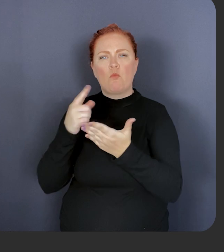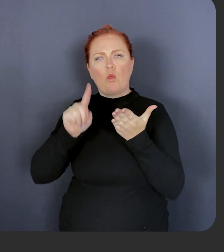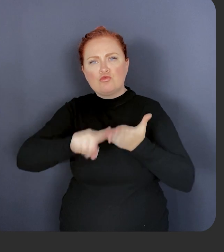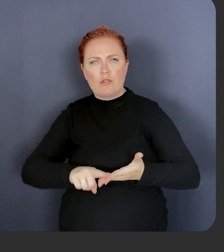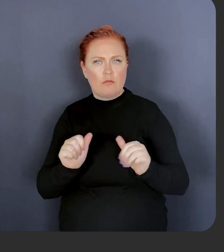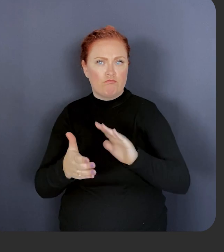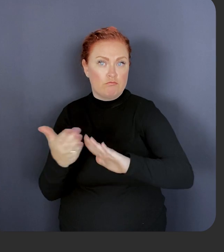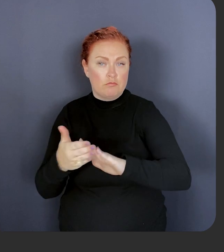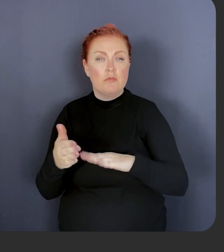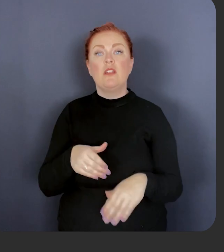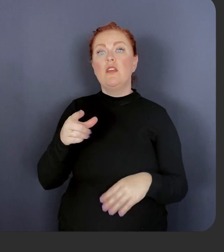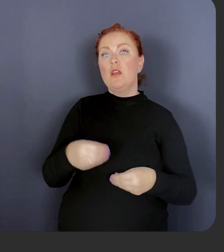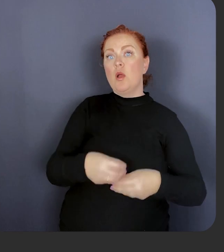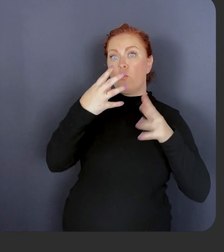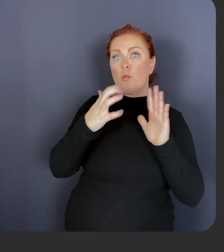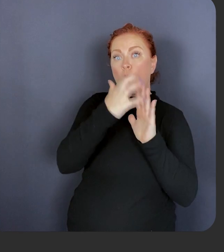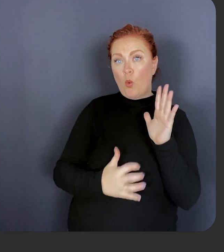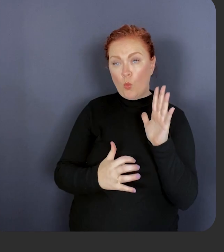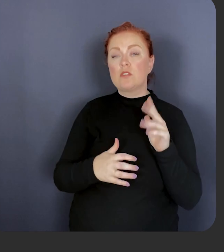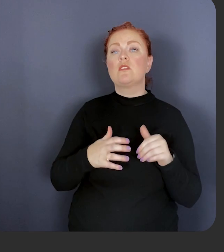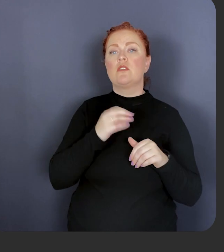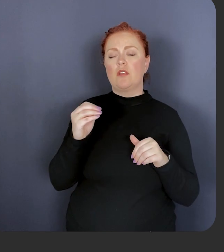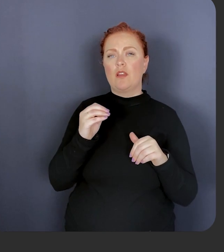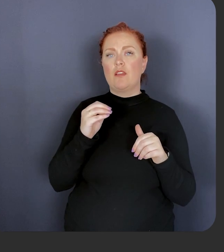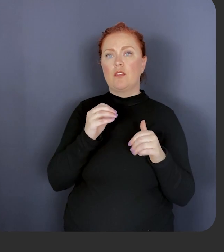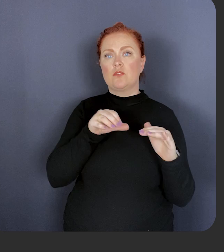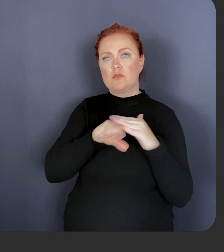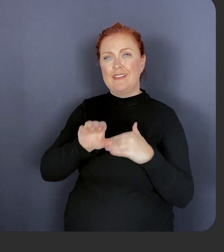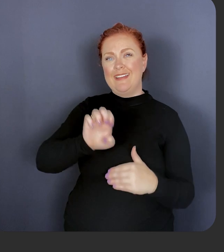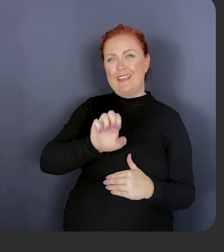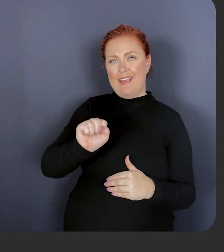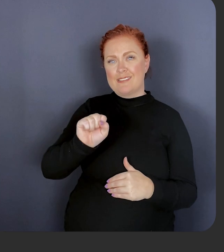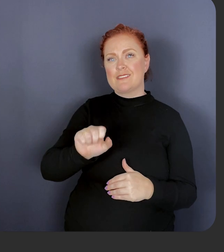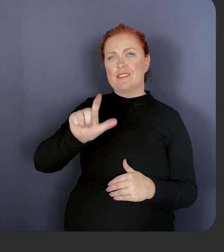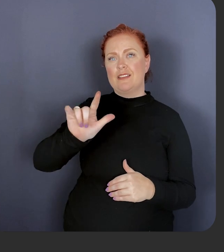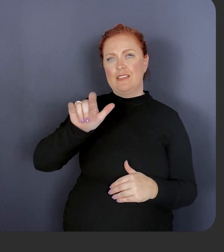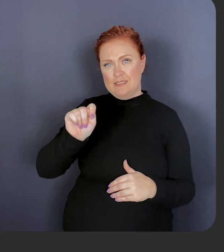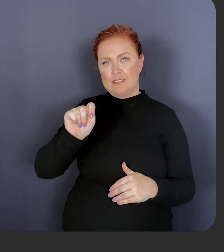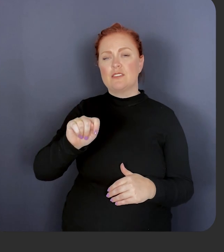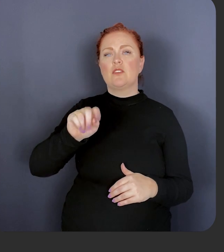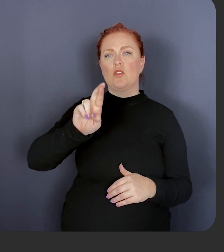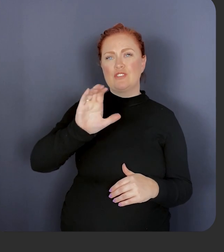So if I go to all of my code and I enter into my eslintrc.json,